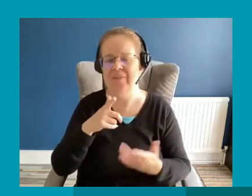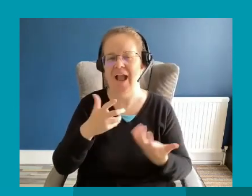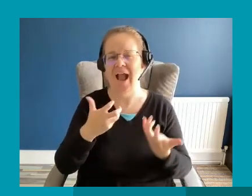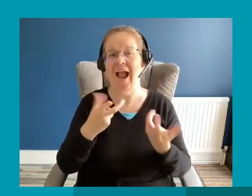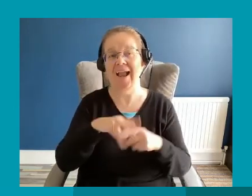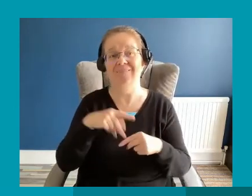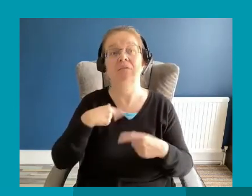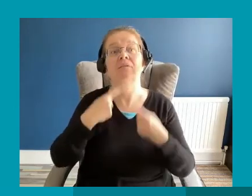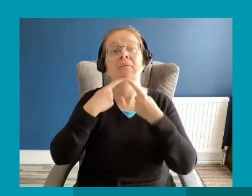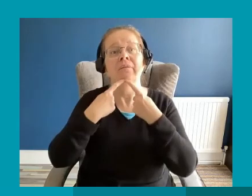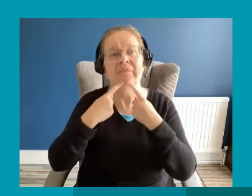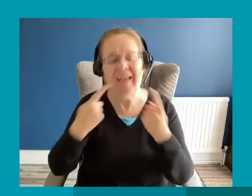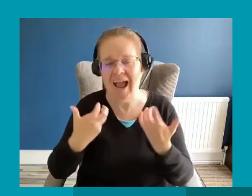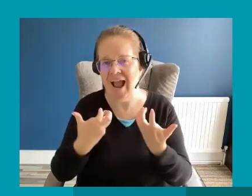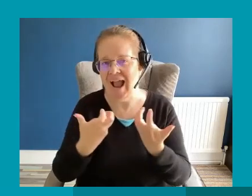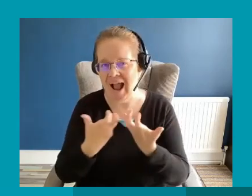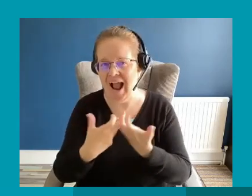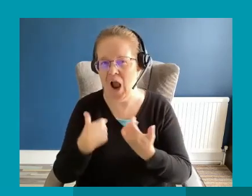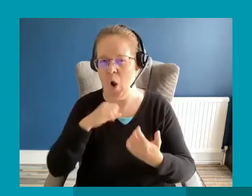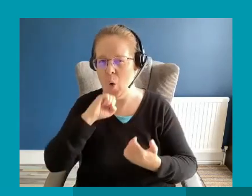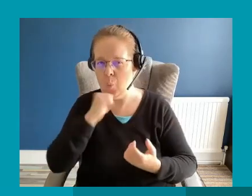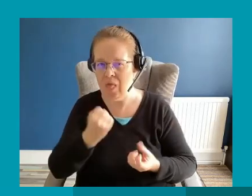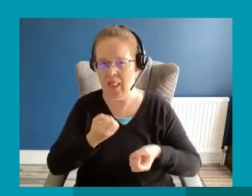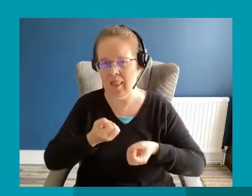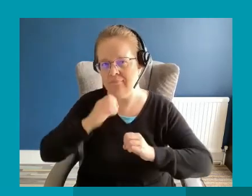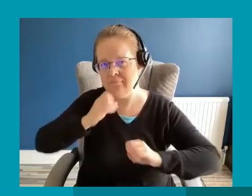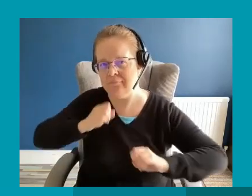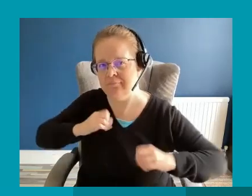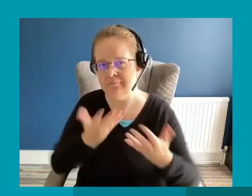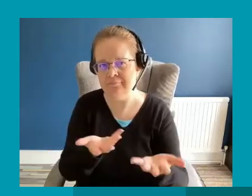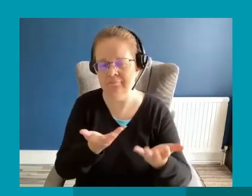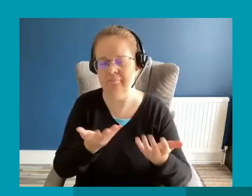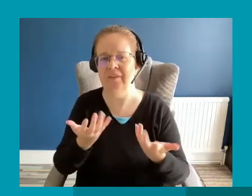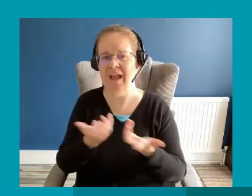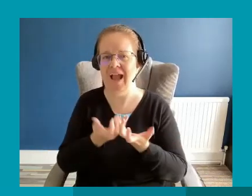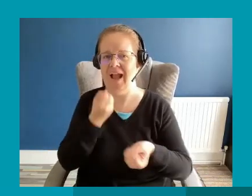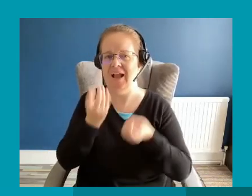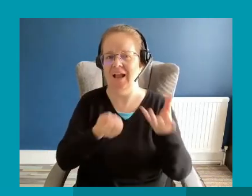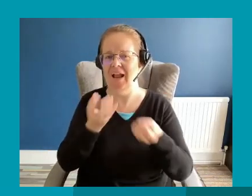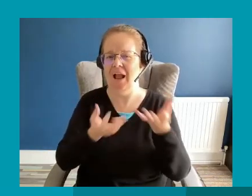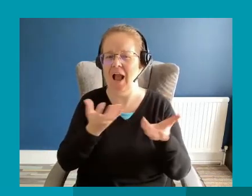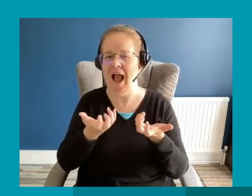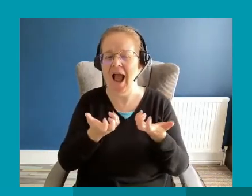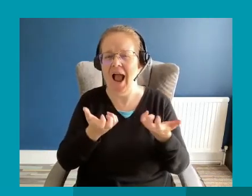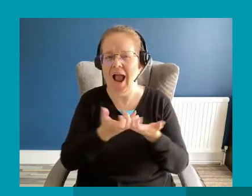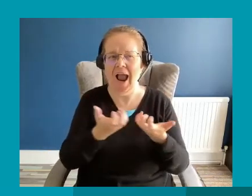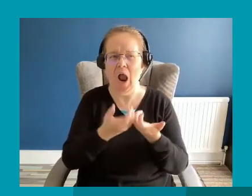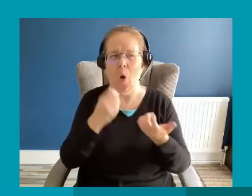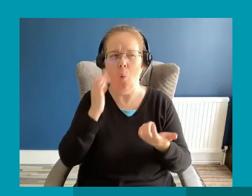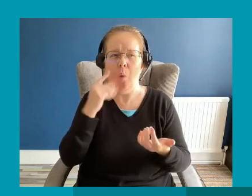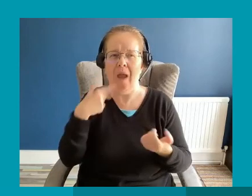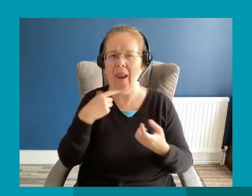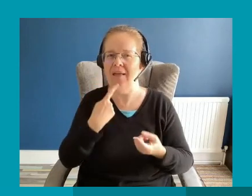How are you going to deliver that? And at what point throughout your job search journey. So from Toby and me,